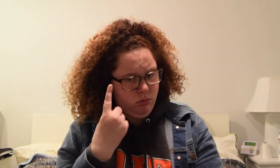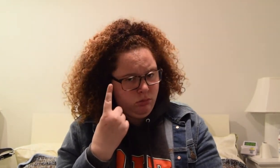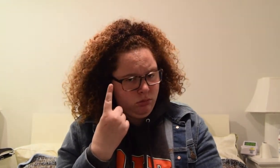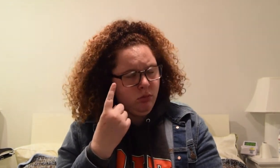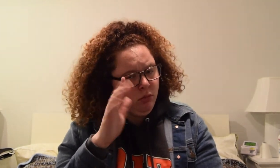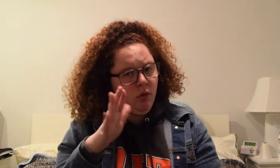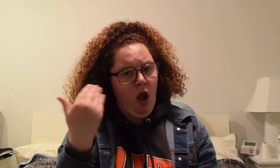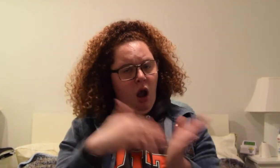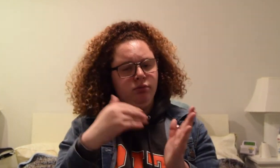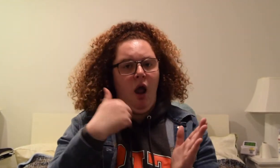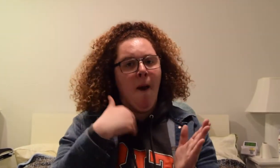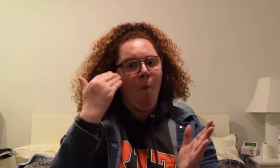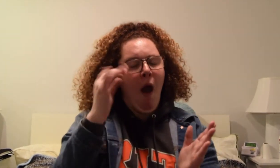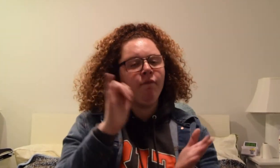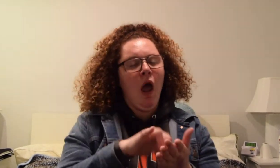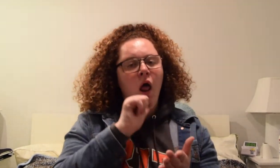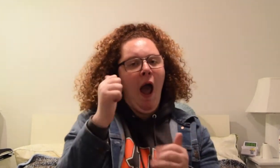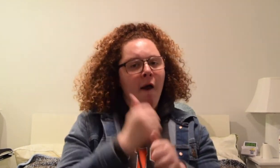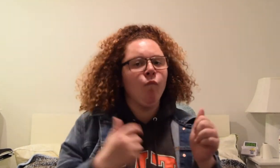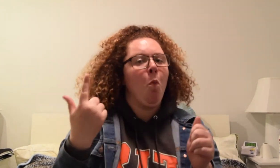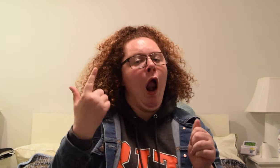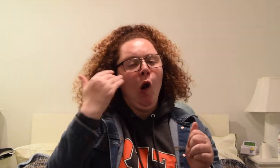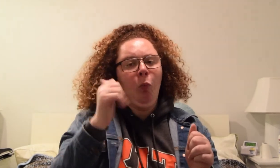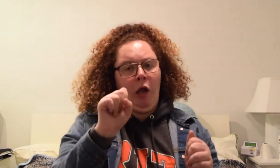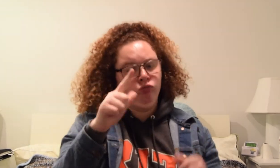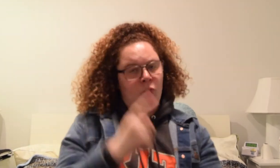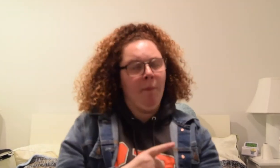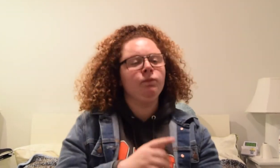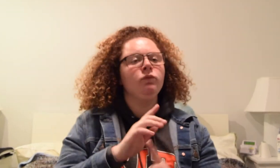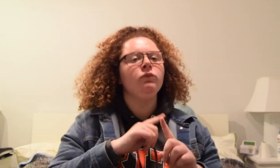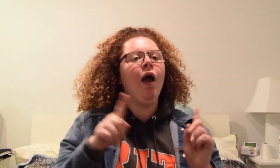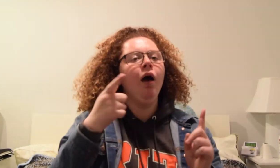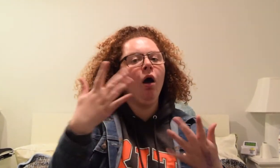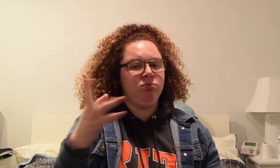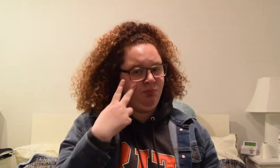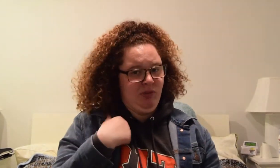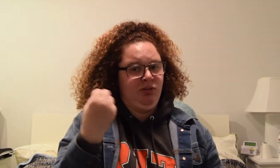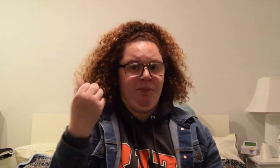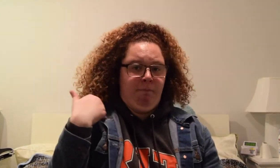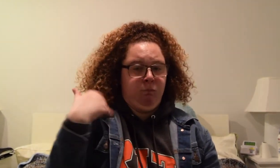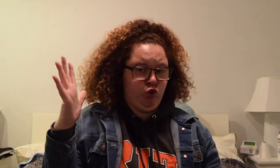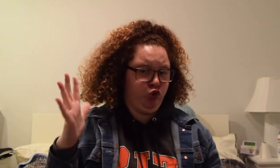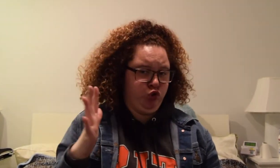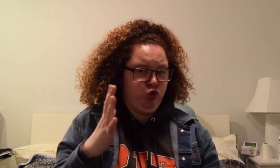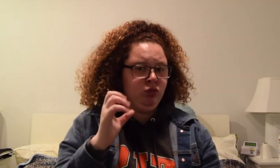Again, I'm aware that everyone doesn't know ASL but they have seen me sign before